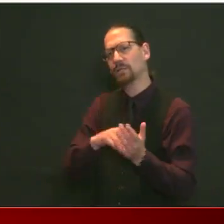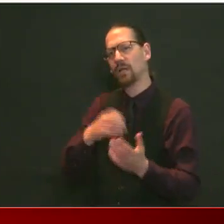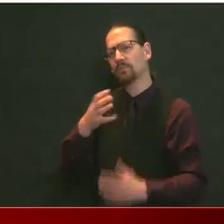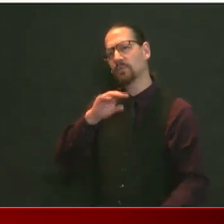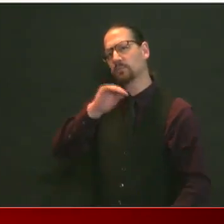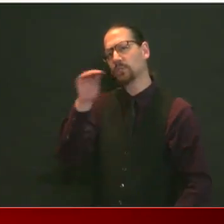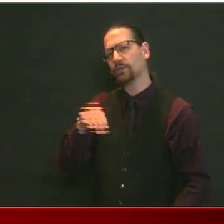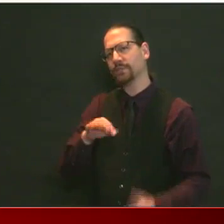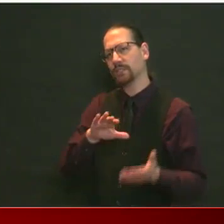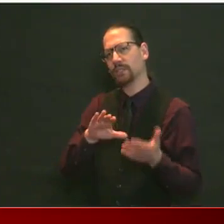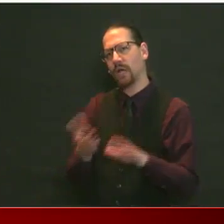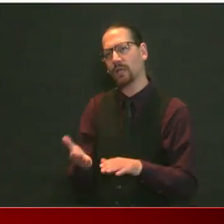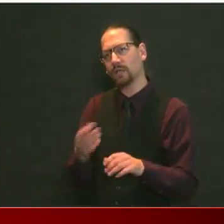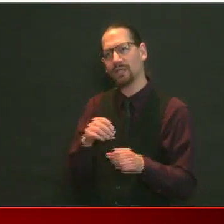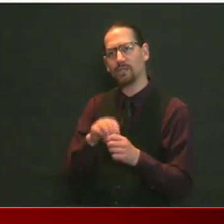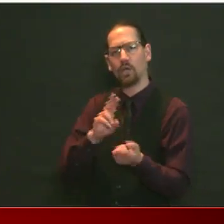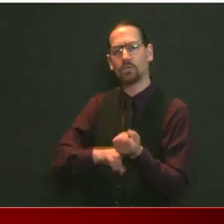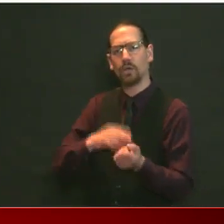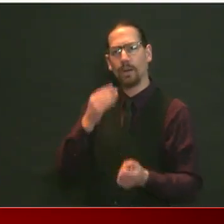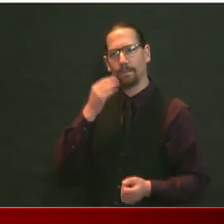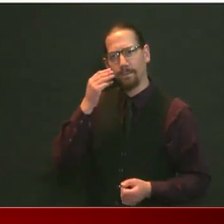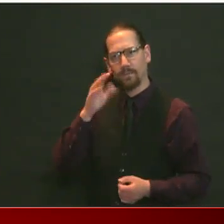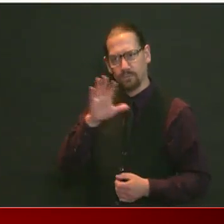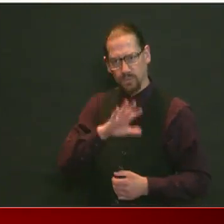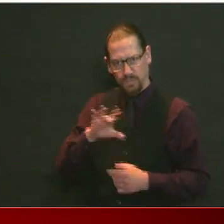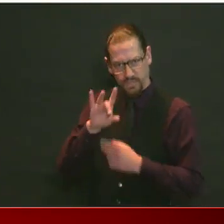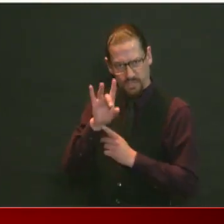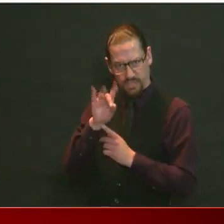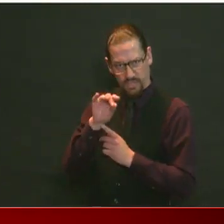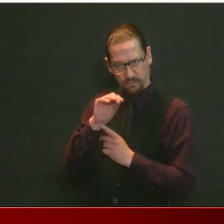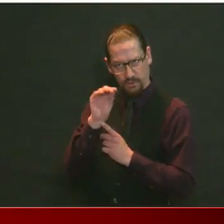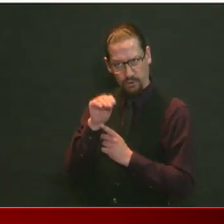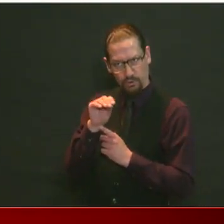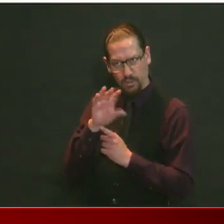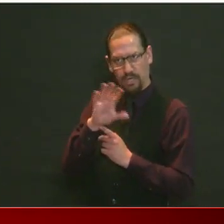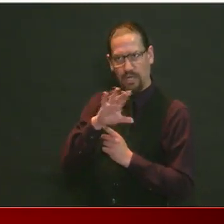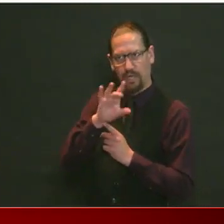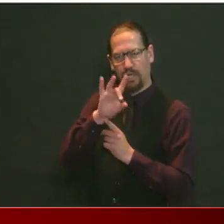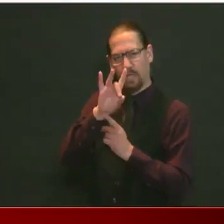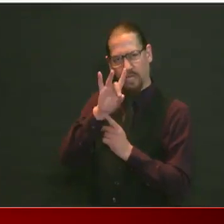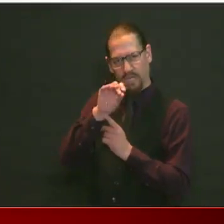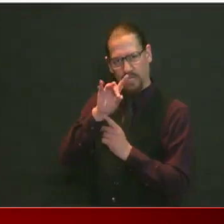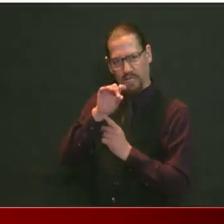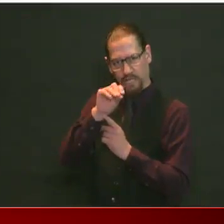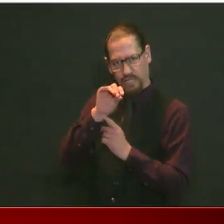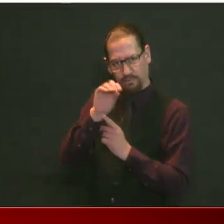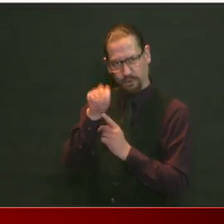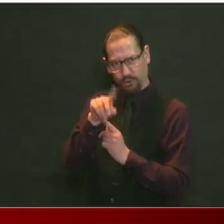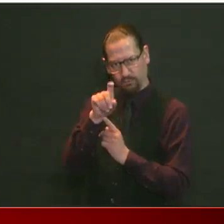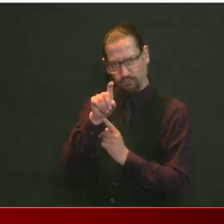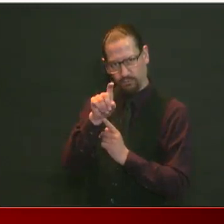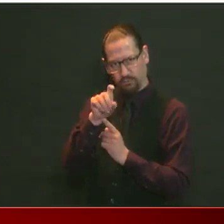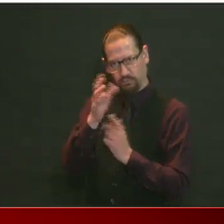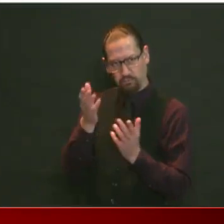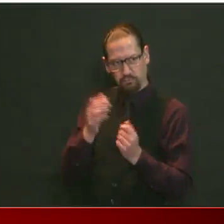MORE NURSING HOME QUESTION. THE PERCENTAGE OF FATALITIES IN RHODE ISLAND IN NURSING AND ASSISTED LIVING FACILITIES IS ABOUT 80%. WHEN PEOPLE SEE